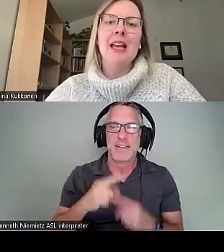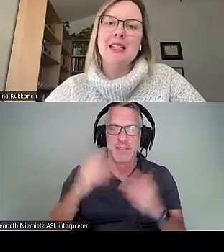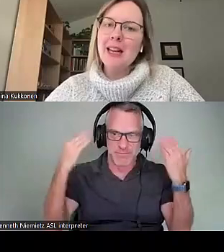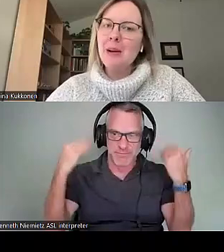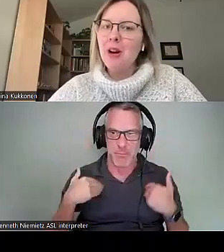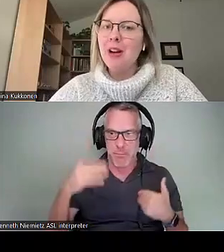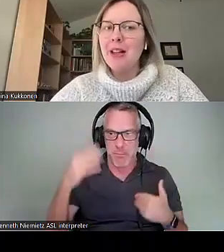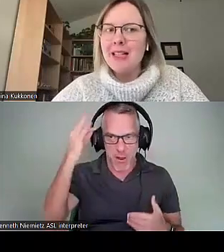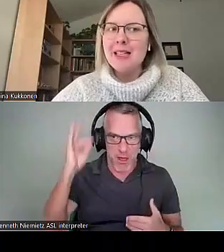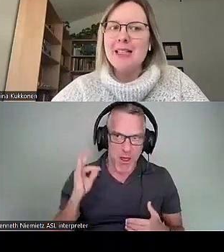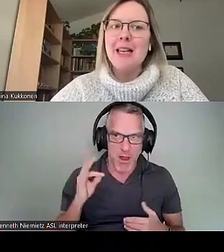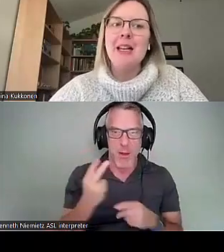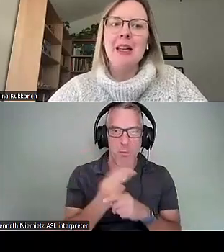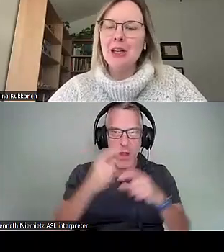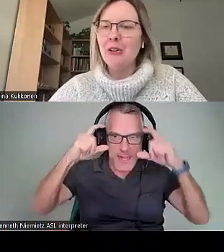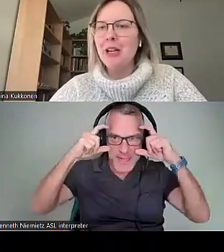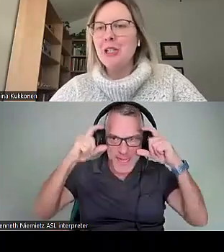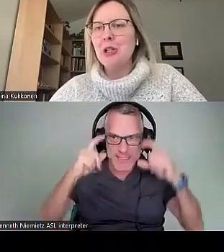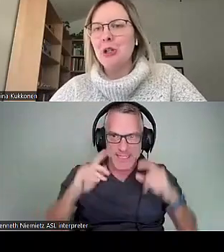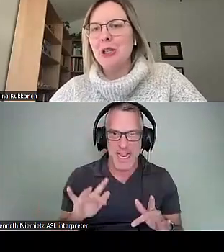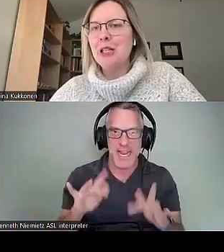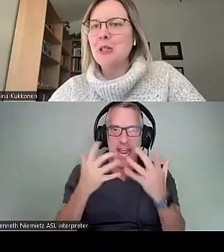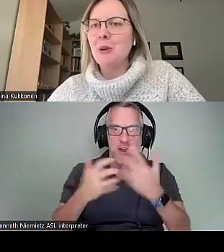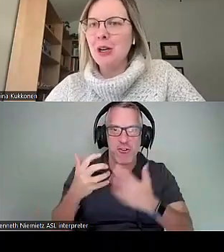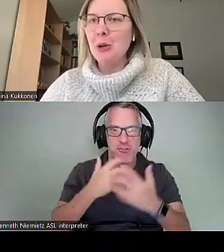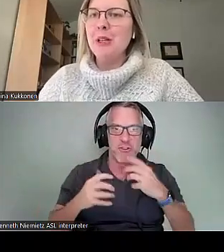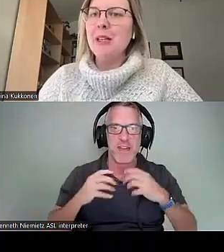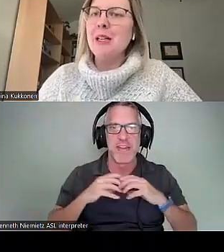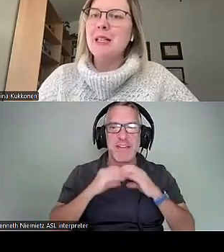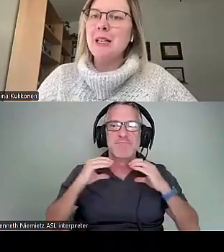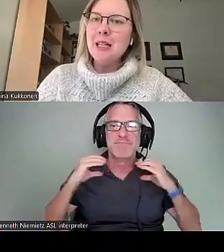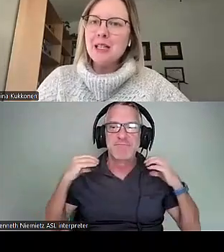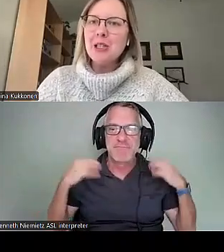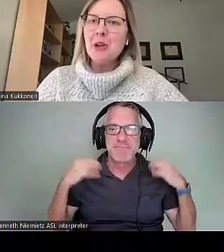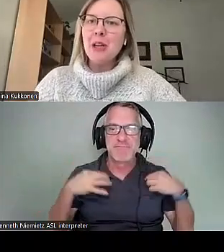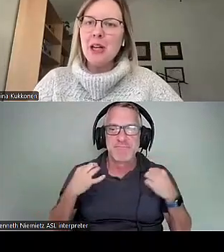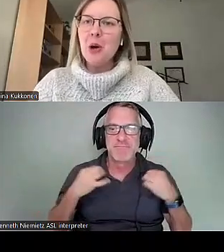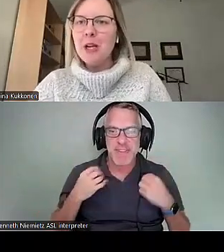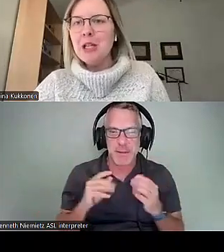and today I'm wearing glasses and a light gray turtleneck sweater because it is getting quite